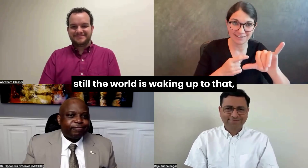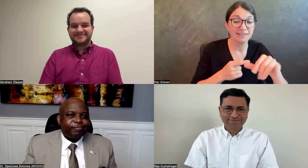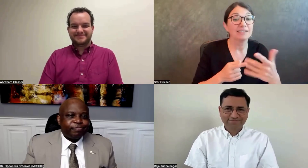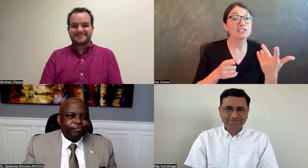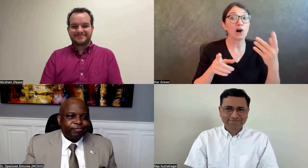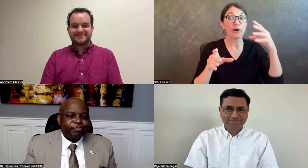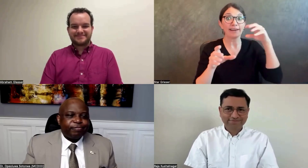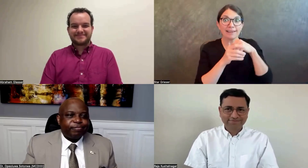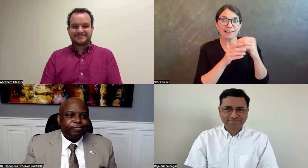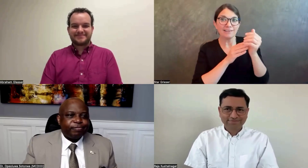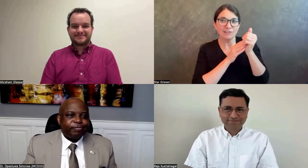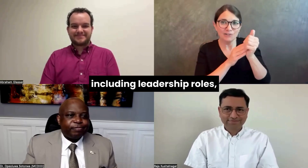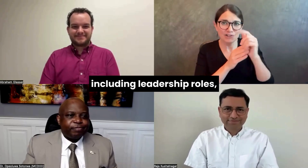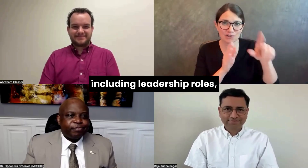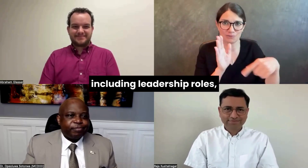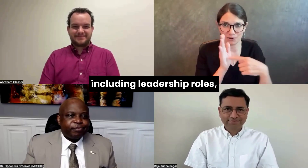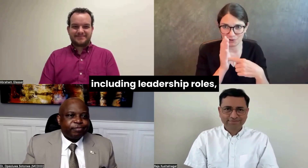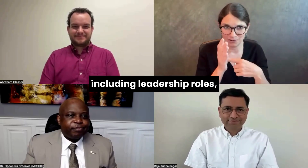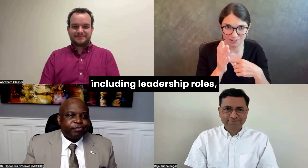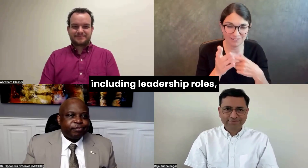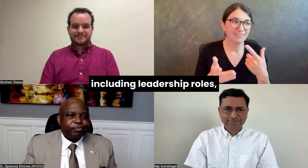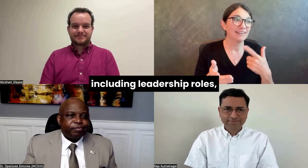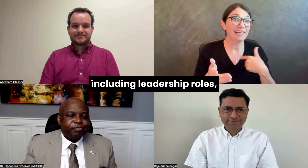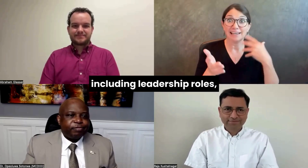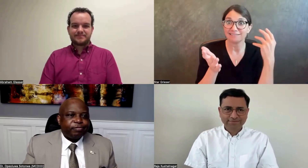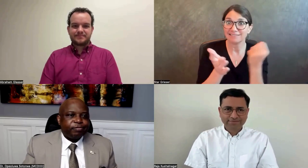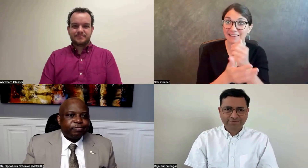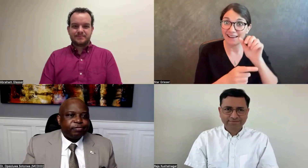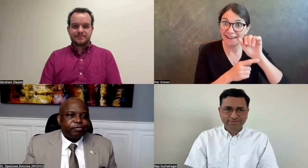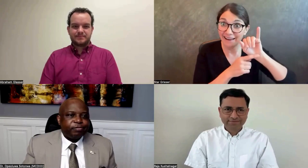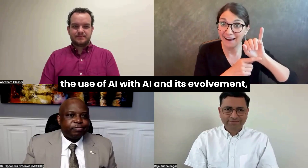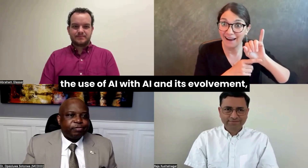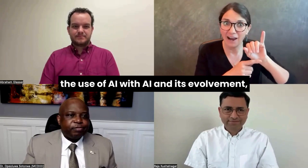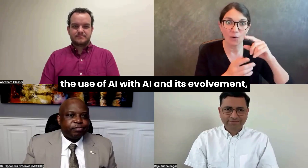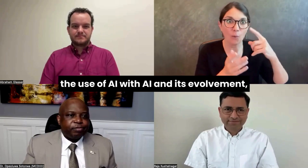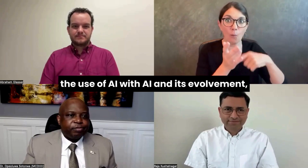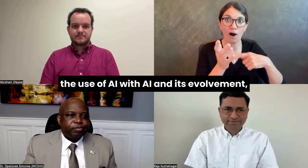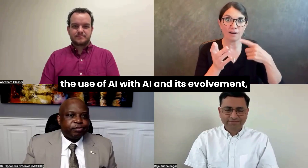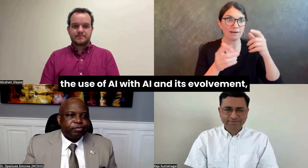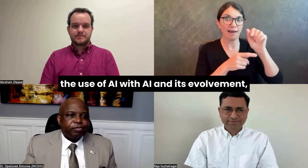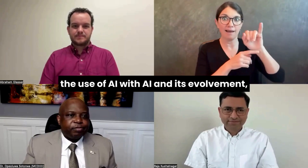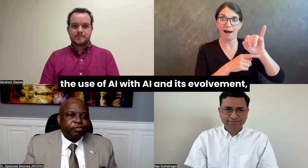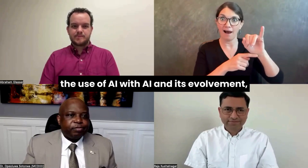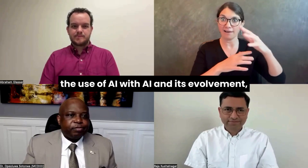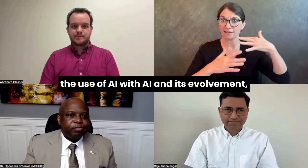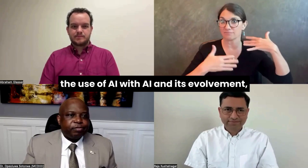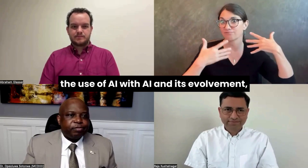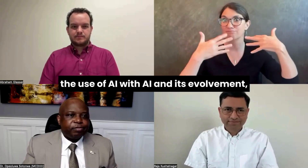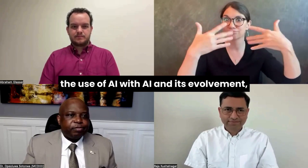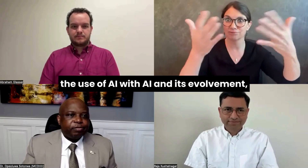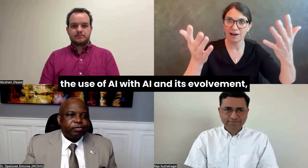including leadership roles, the use of AI with AI and its evolvement,